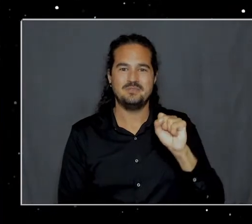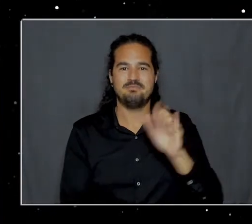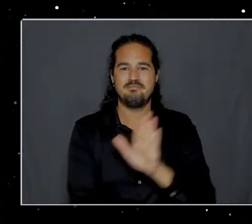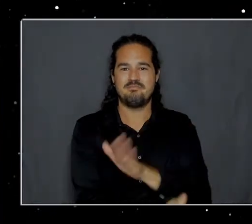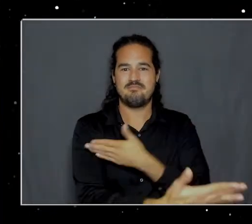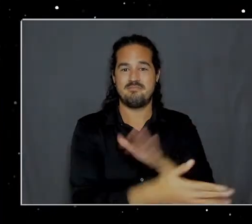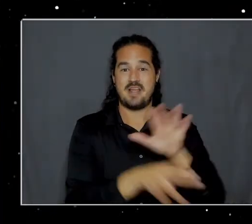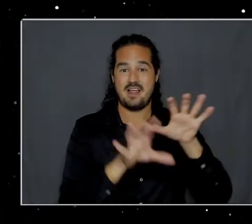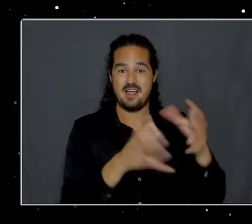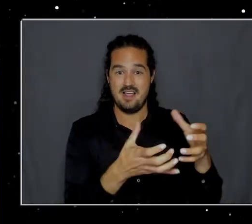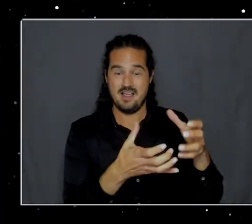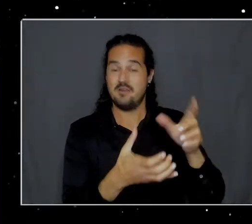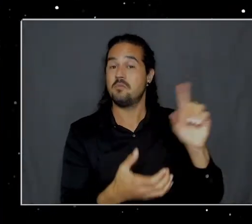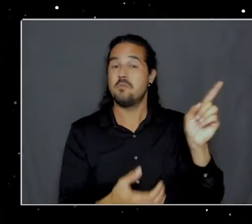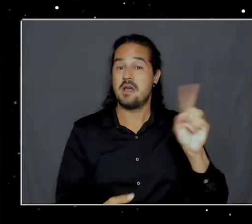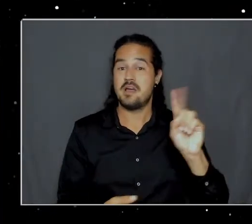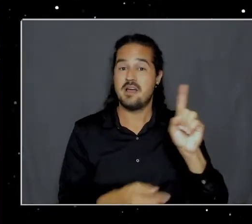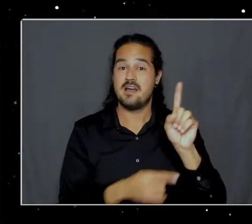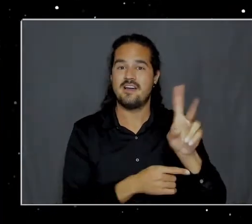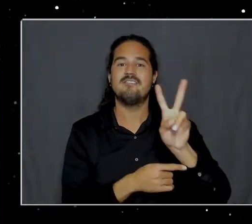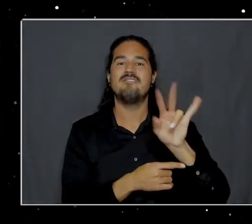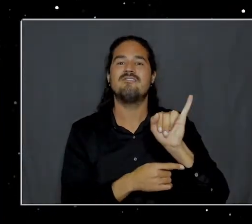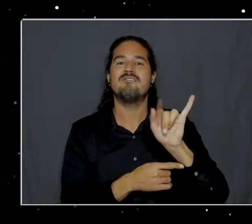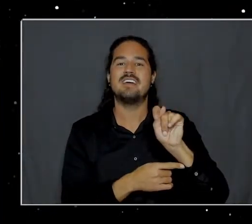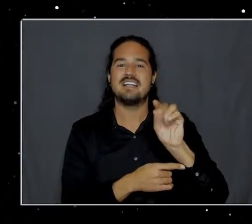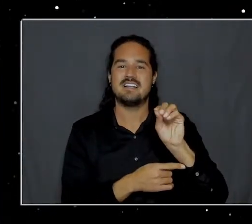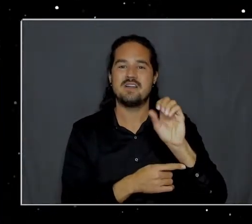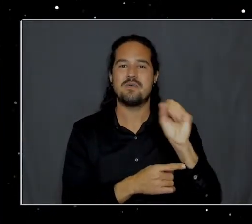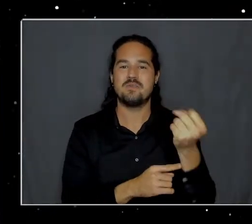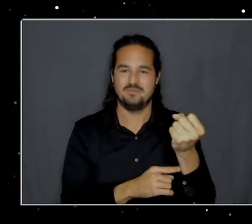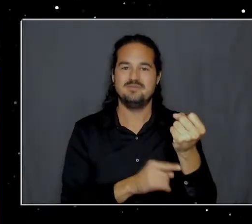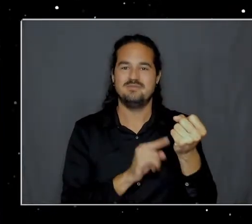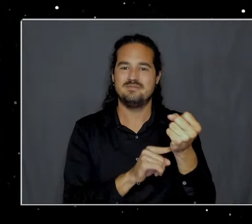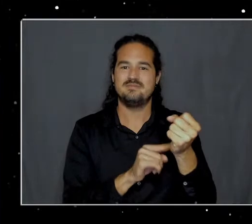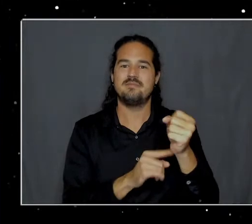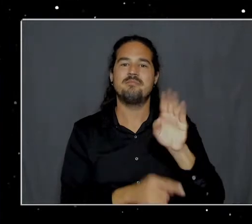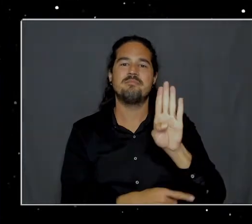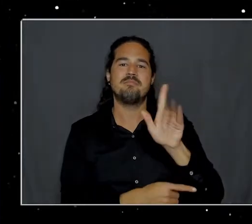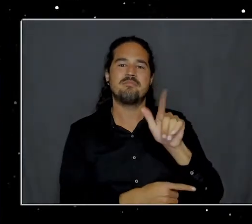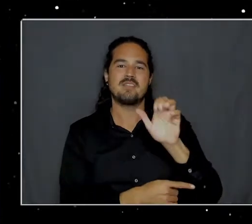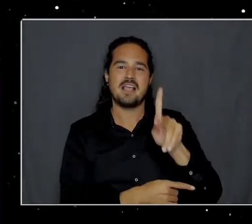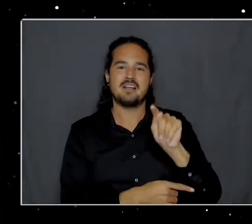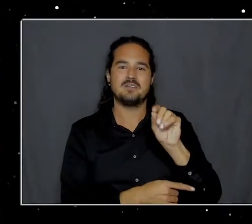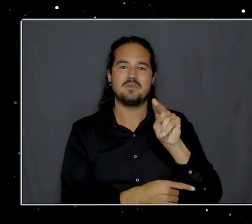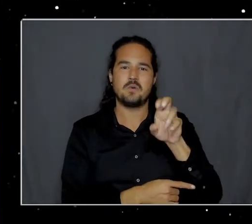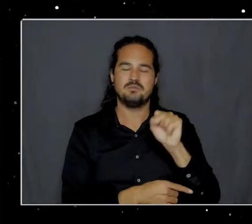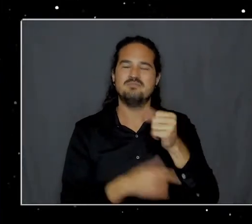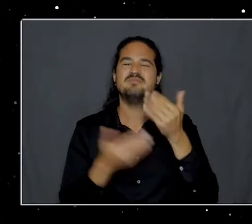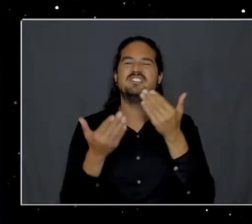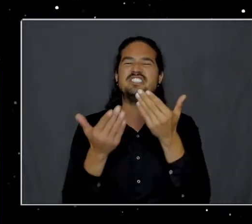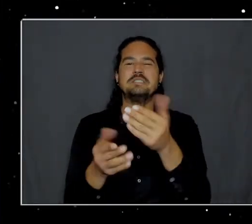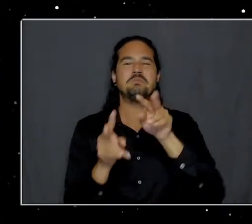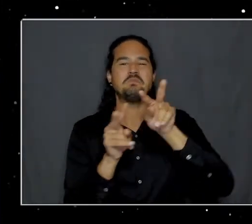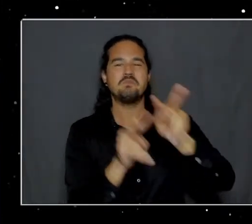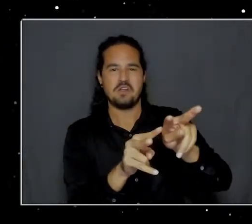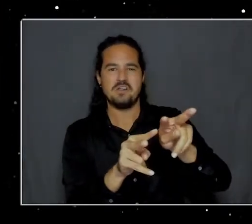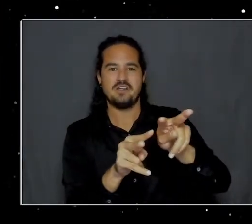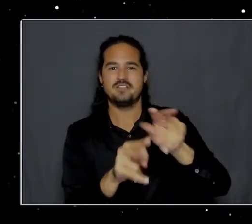EULA SCOTT BYNOE: MM-HMM (AFFIRMATIVE). JEANNIE YANDEL: YEP. EULA SCOTT BYNOE: IT'S THE BLACK TONES. JEANNIE YANDEL: YAY!